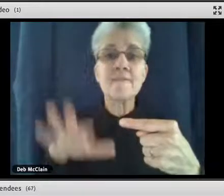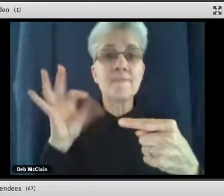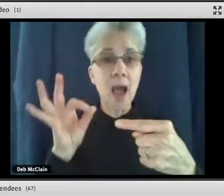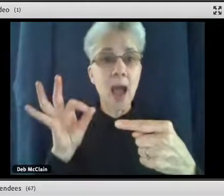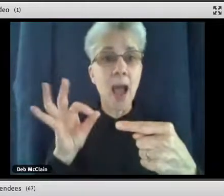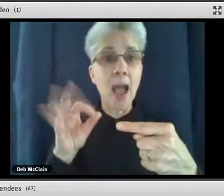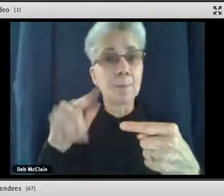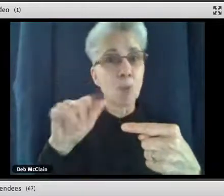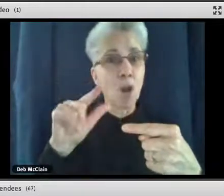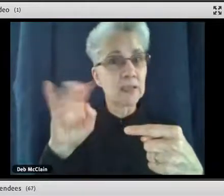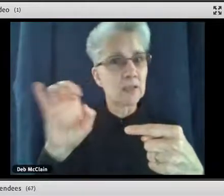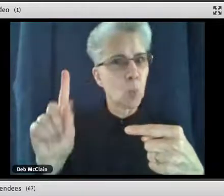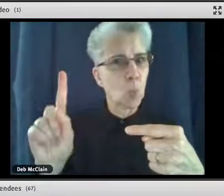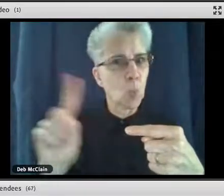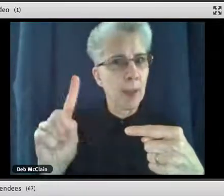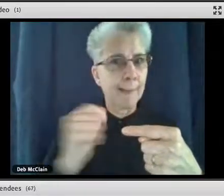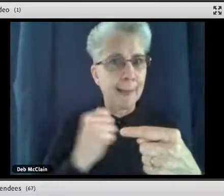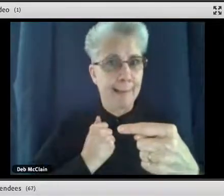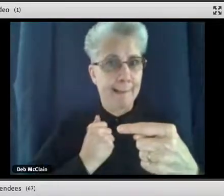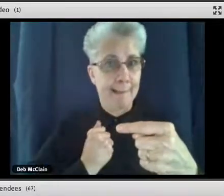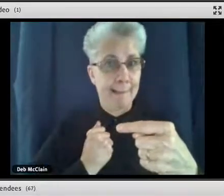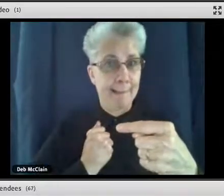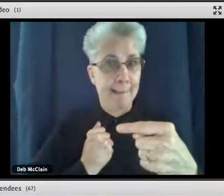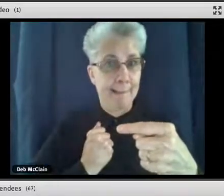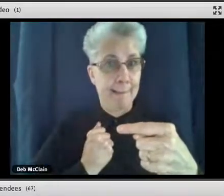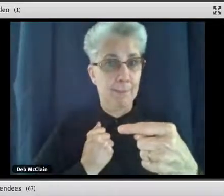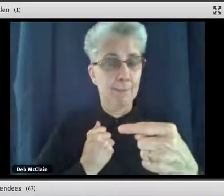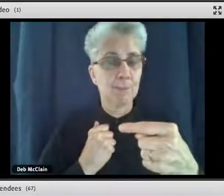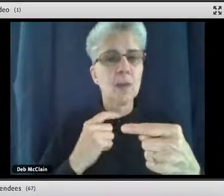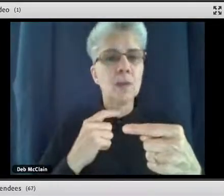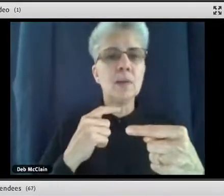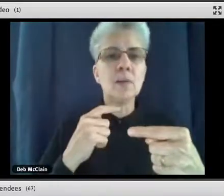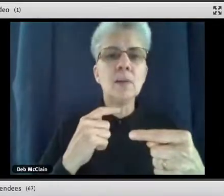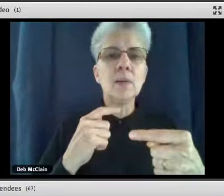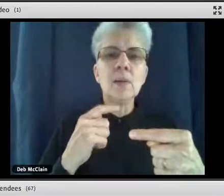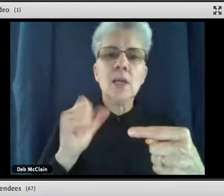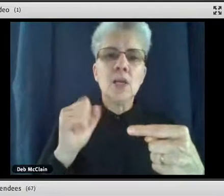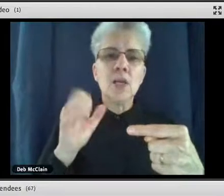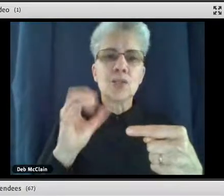Okay, then we would want to find the province in Canada,